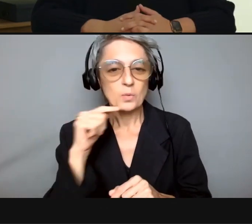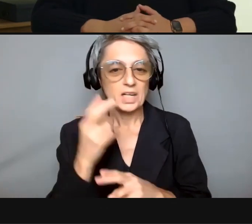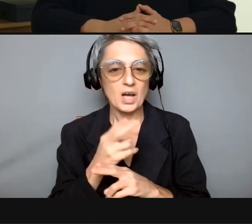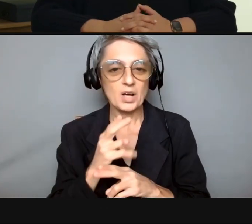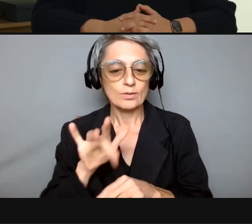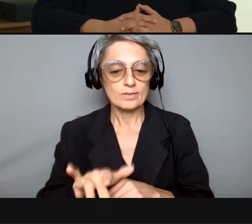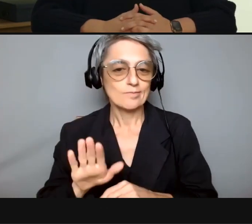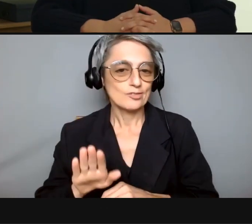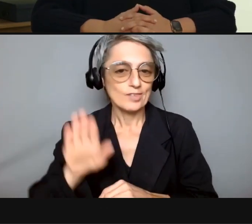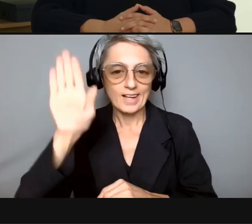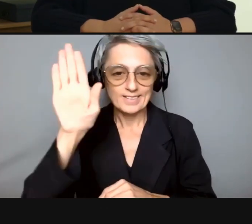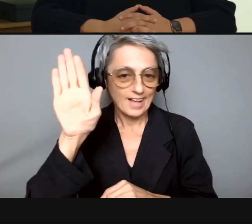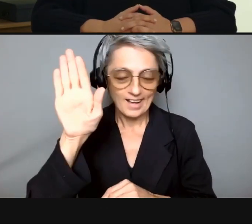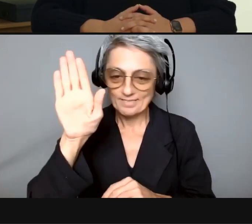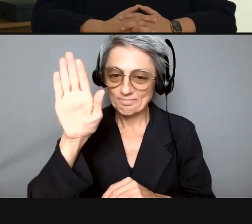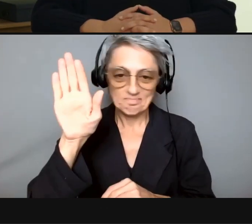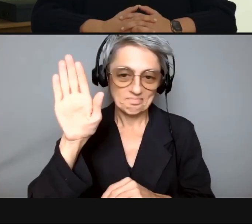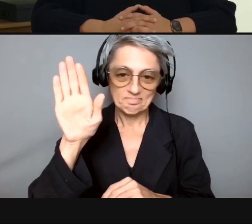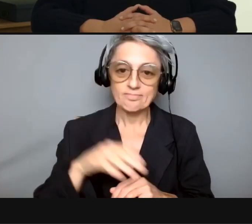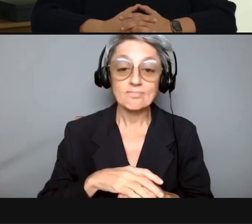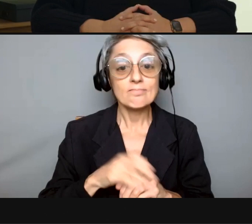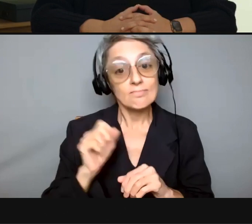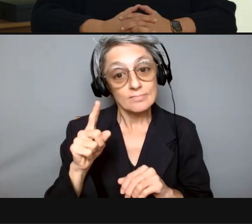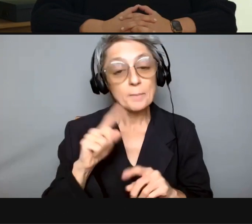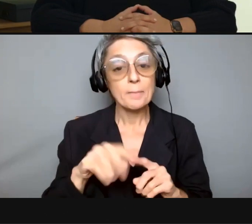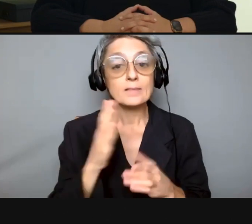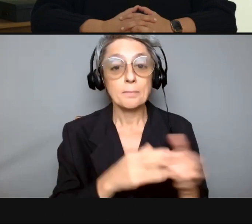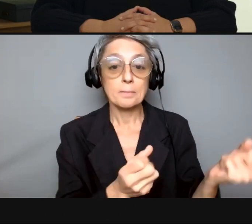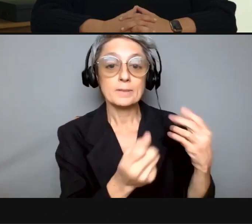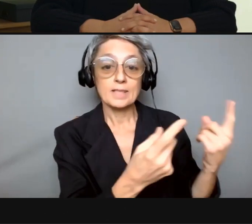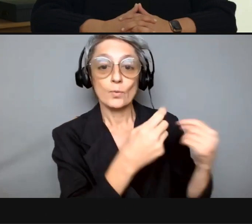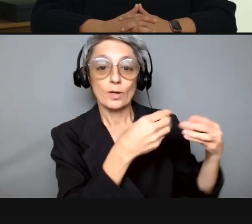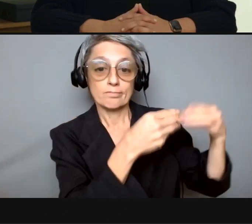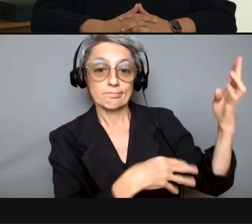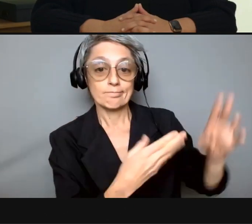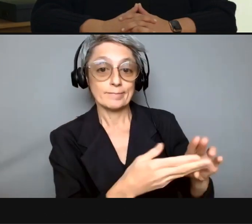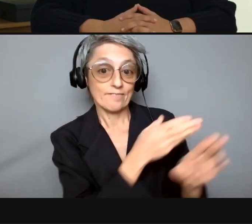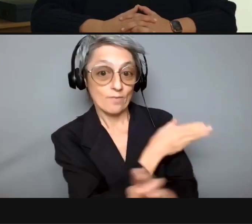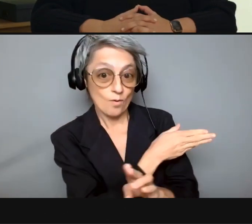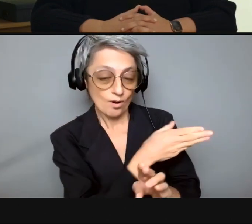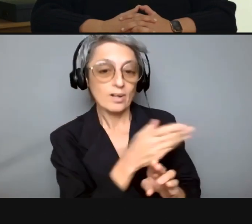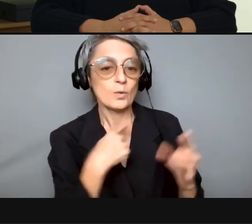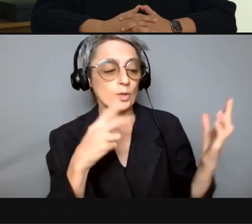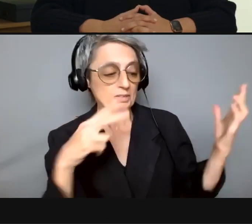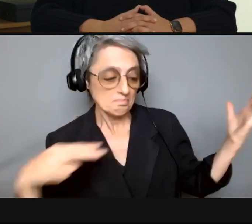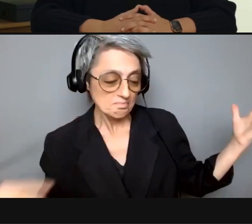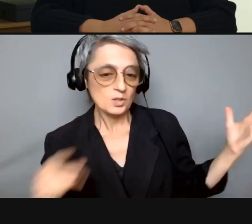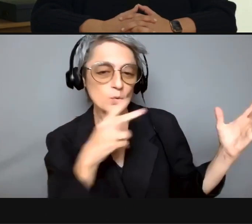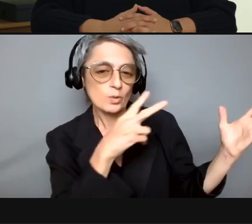but we did get a lot of questions. We reviewed those questions and we use those questions to inform today's discussion.